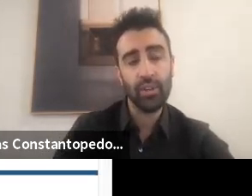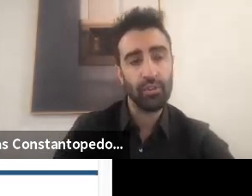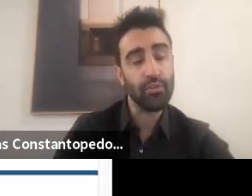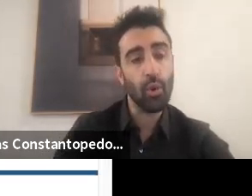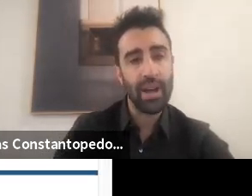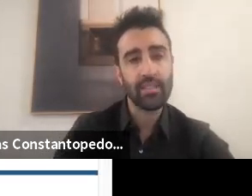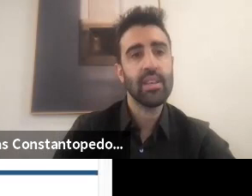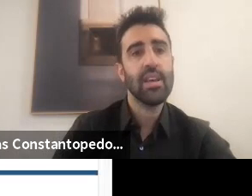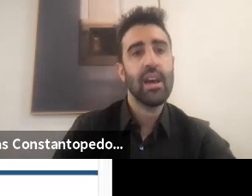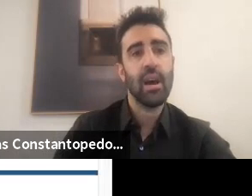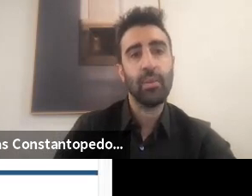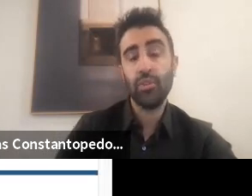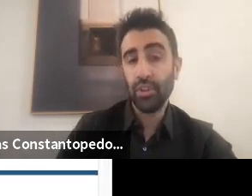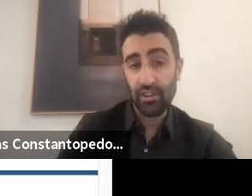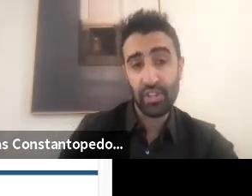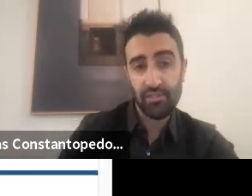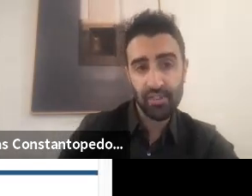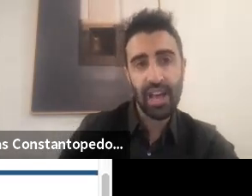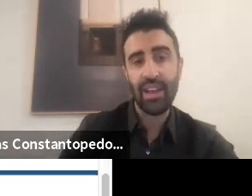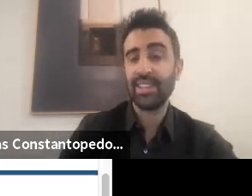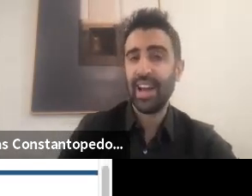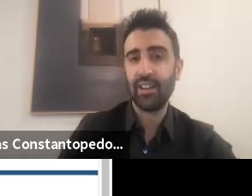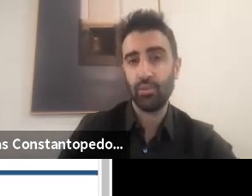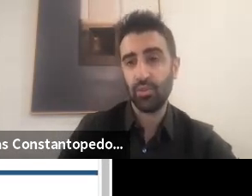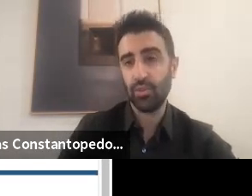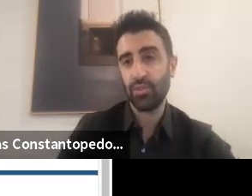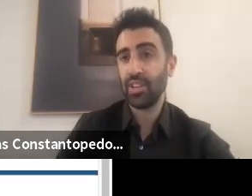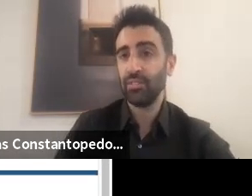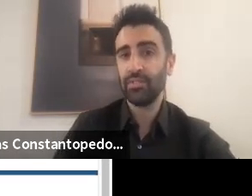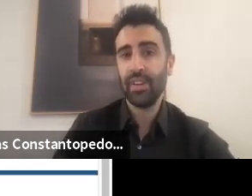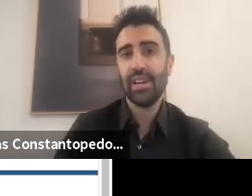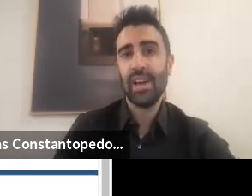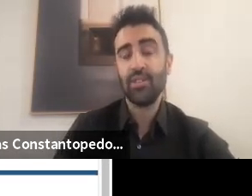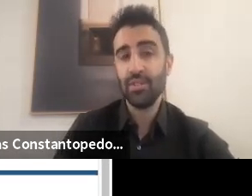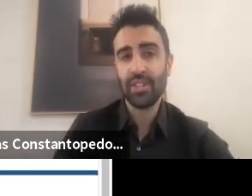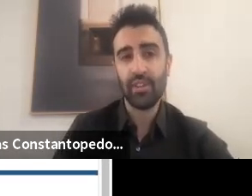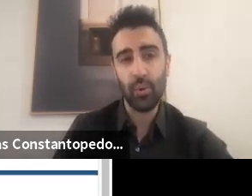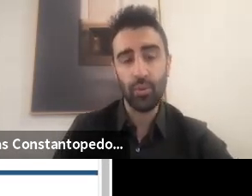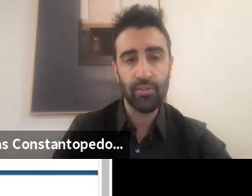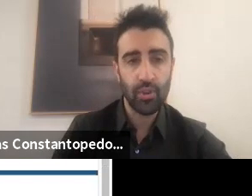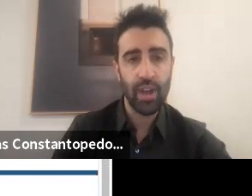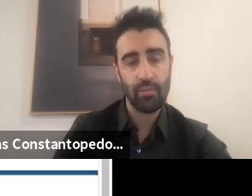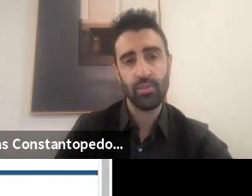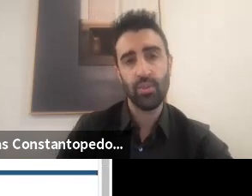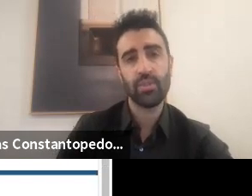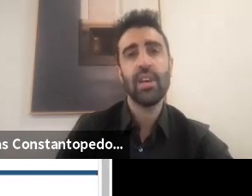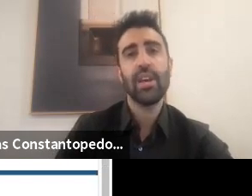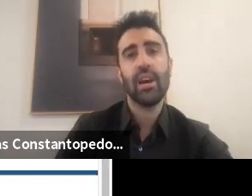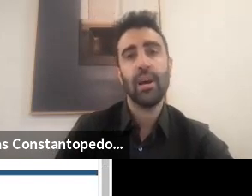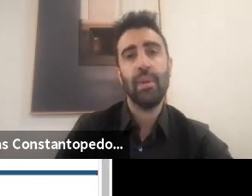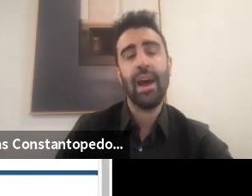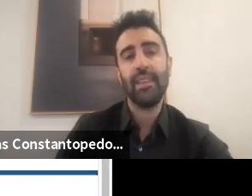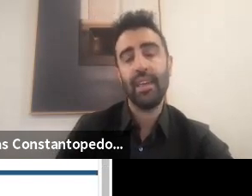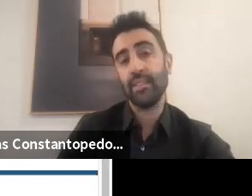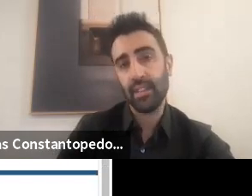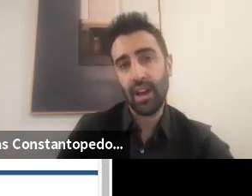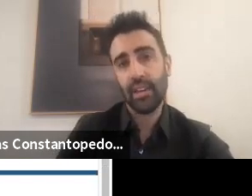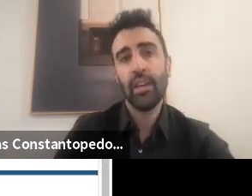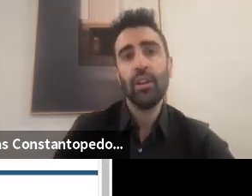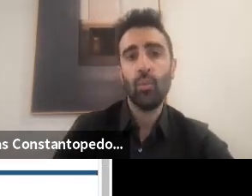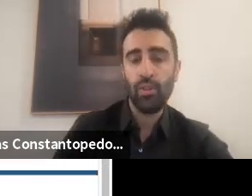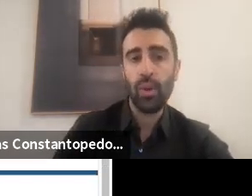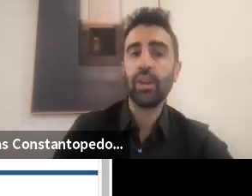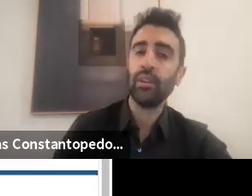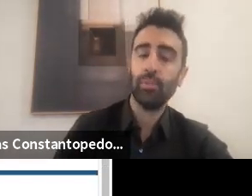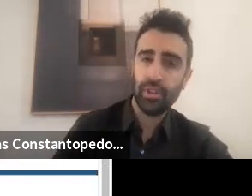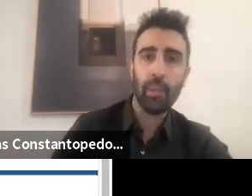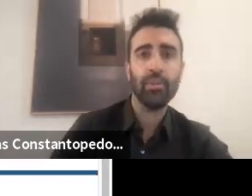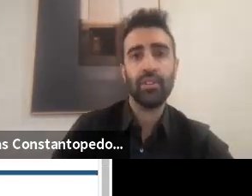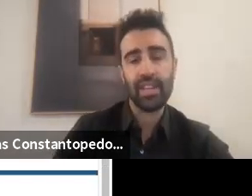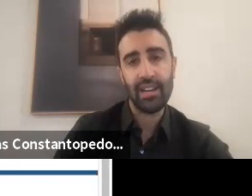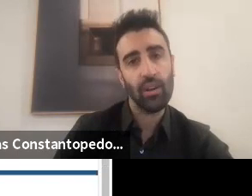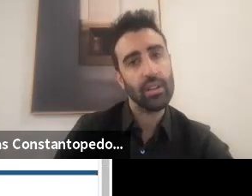Elias Constantopedos : different formats, you can actually fill out and tag the resource yourself and UNICEF will review that resource and then decide whether we can put it up on to the catalog.